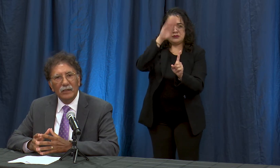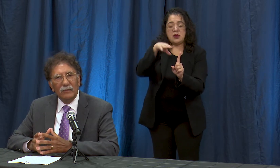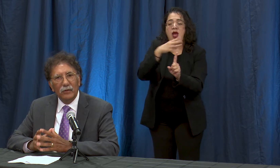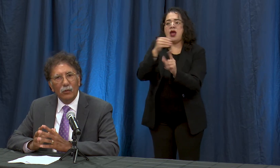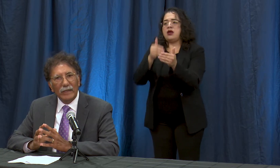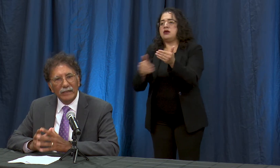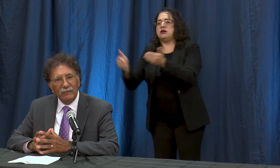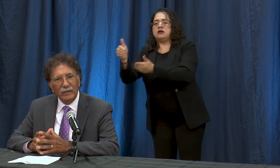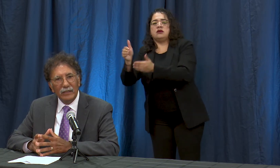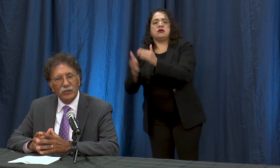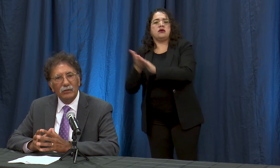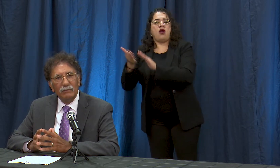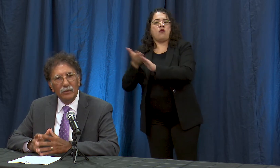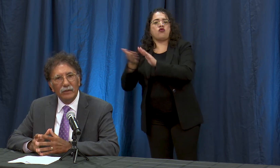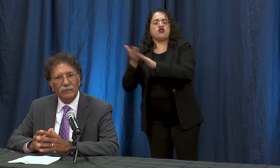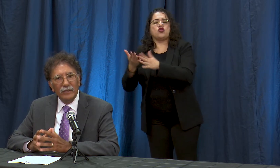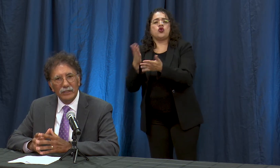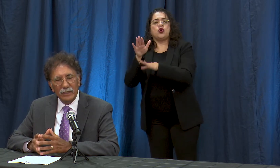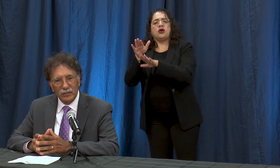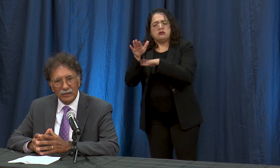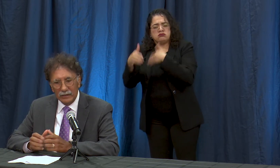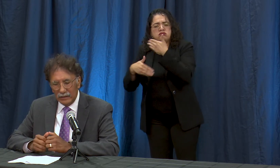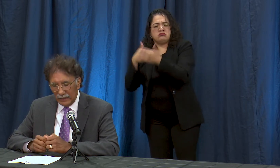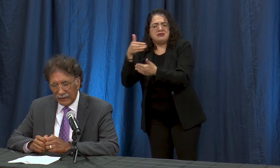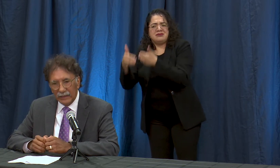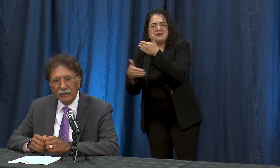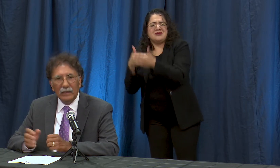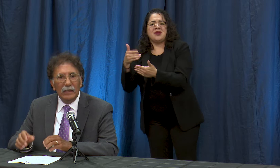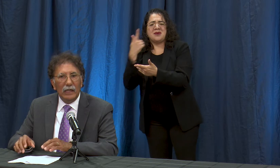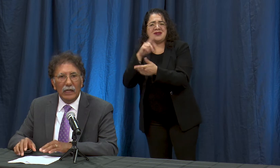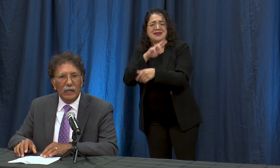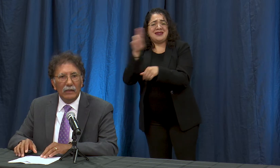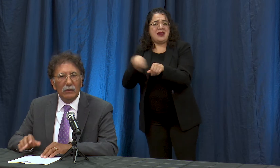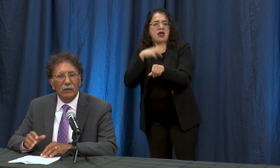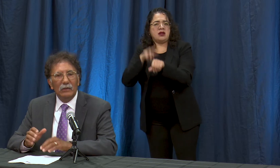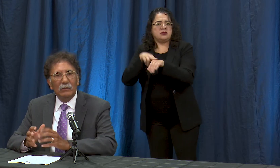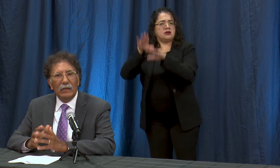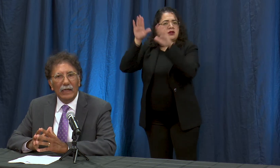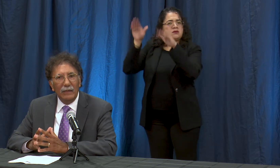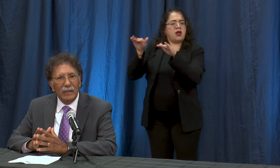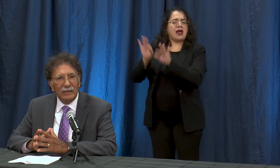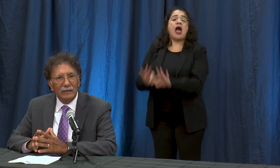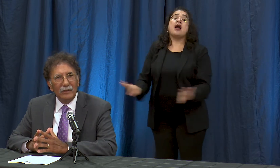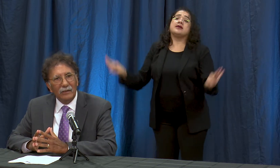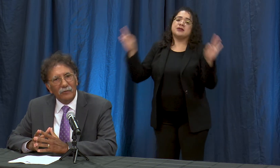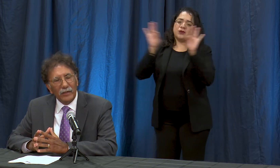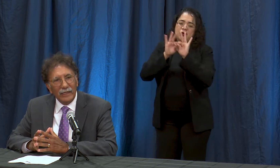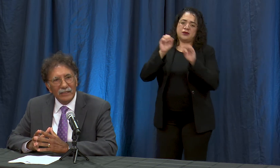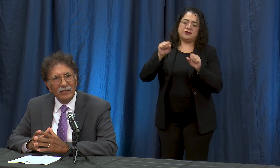recovery that's so important for this nation. Again I'm not gonna forecast in